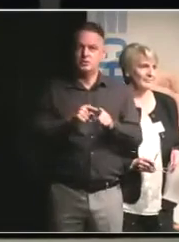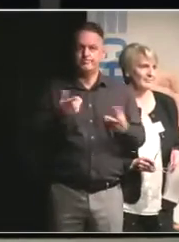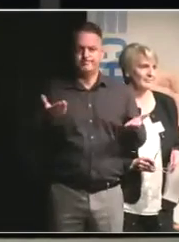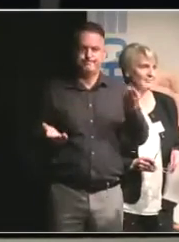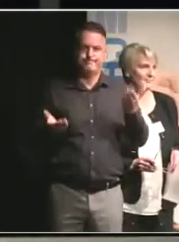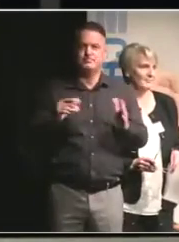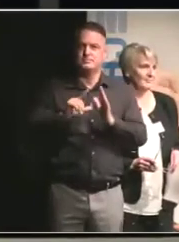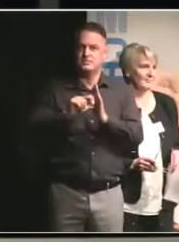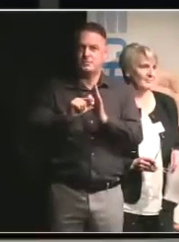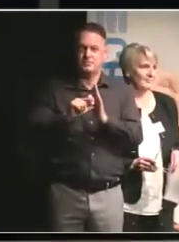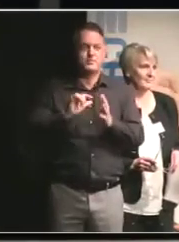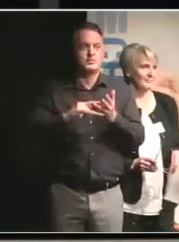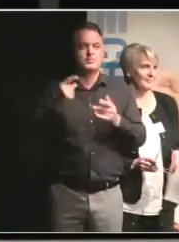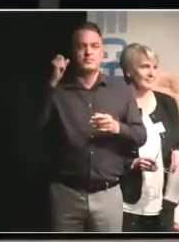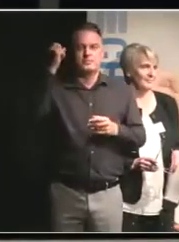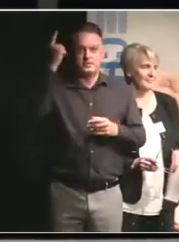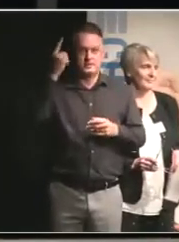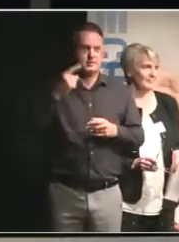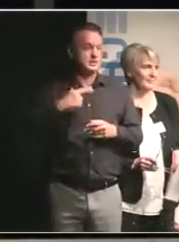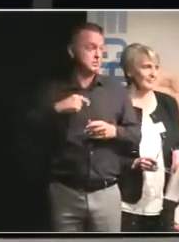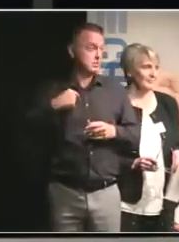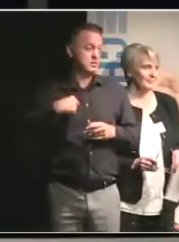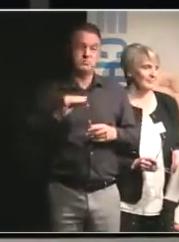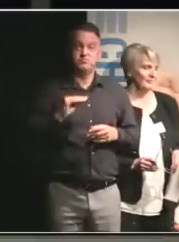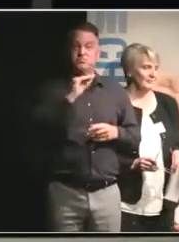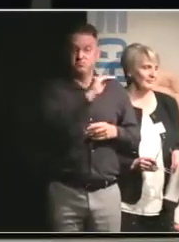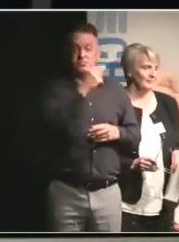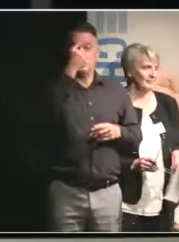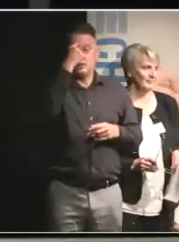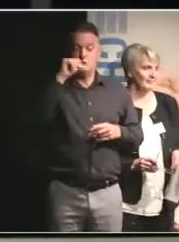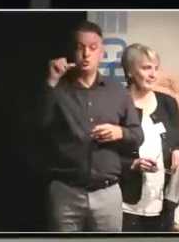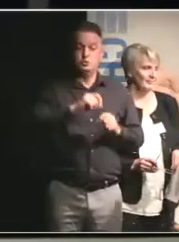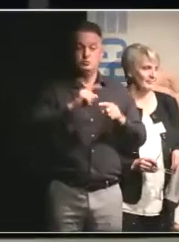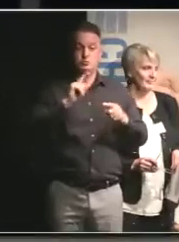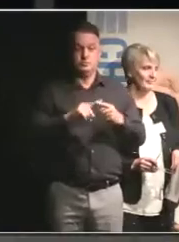so I completely understand that and that's why we feel it should be you know the beyond the night